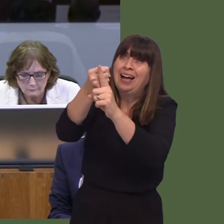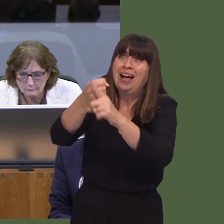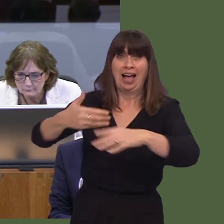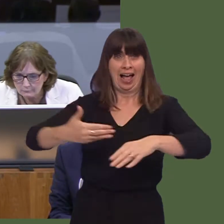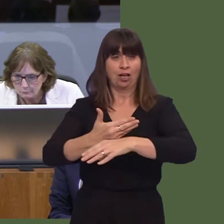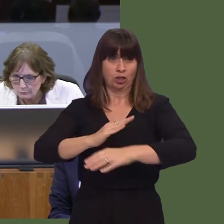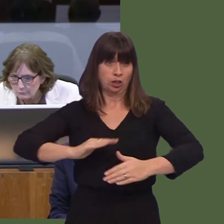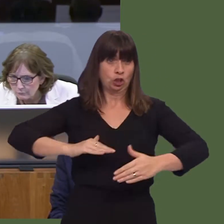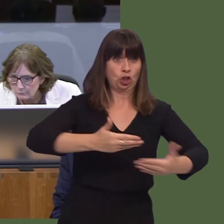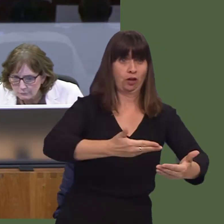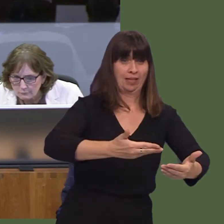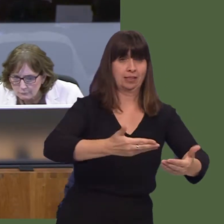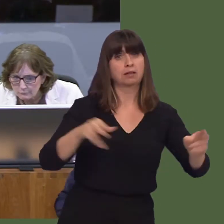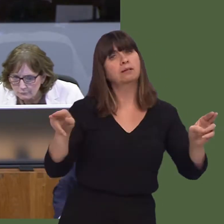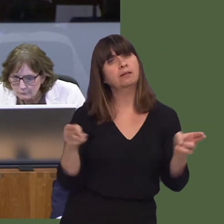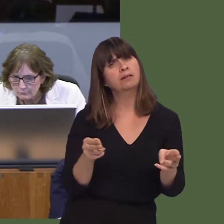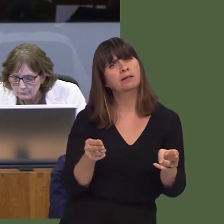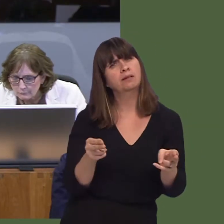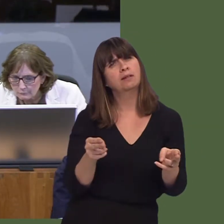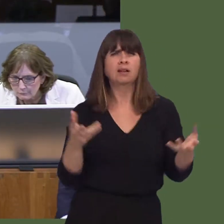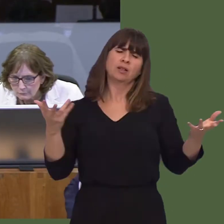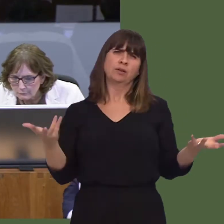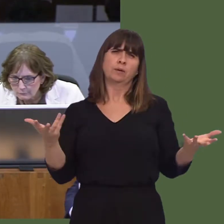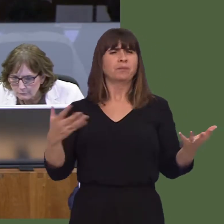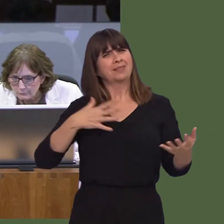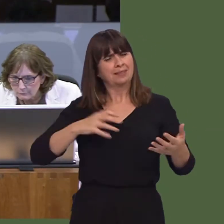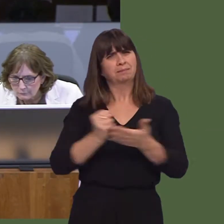What are you doing to ensure that we have a proper engagement with the third sector,